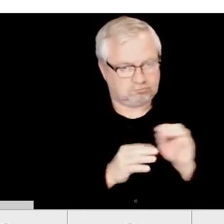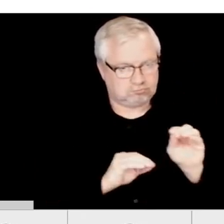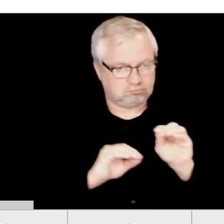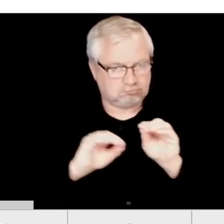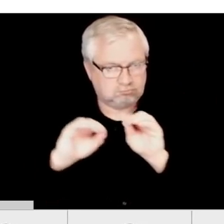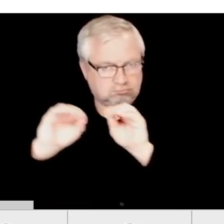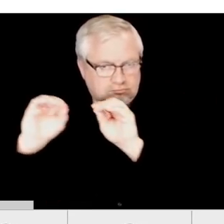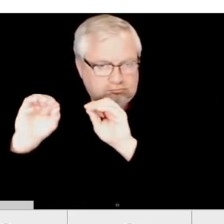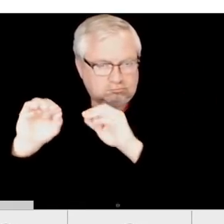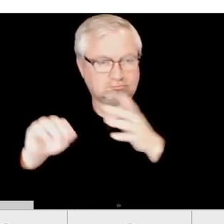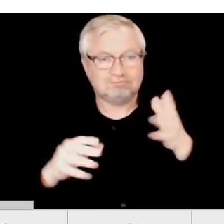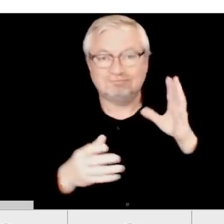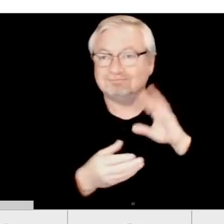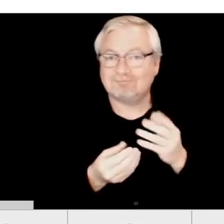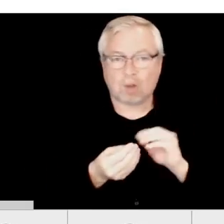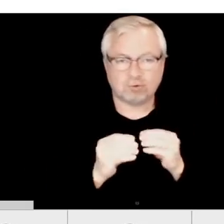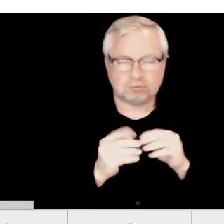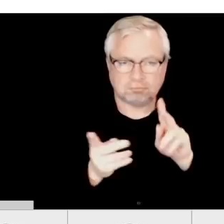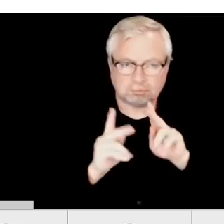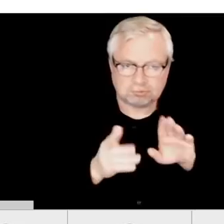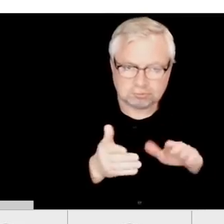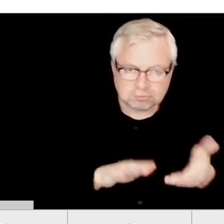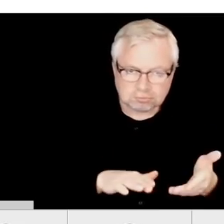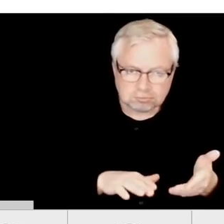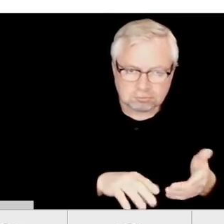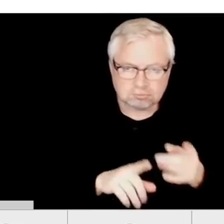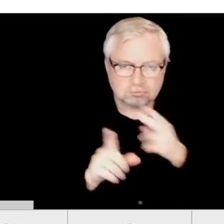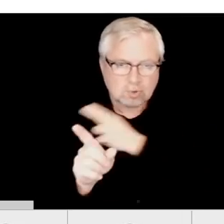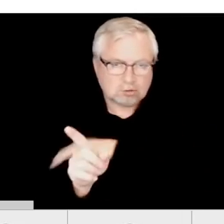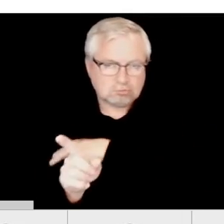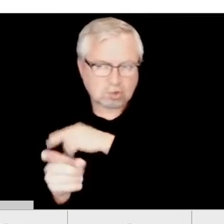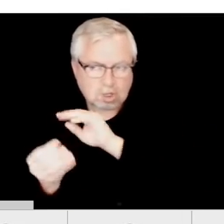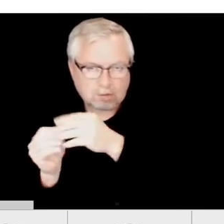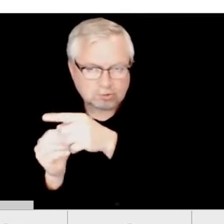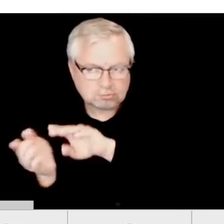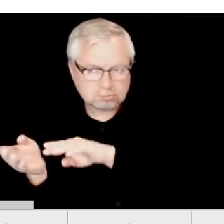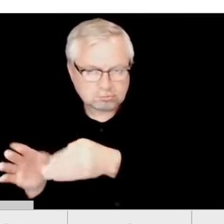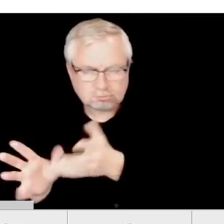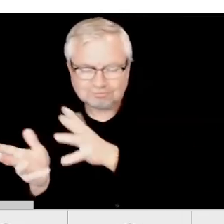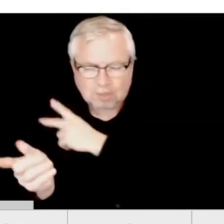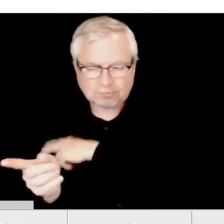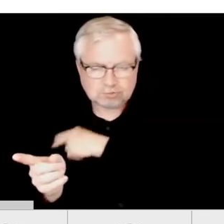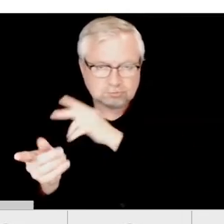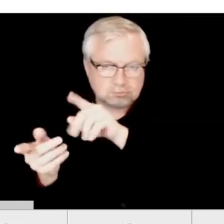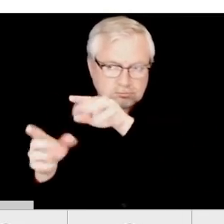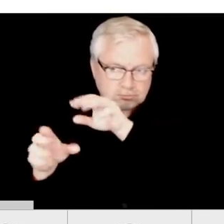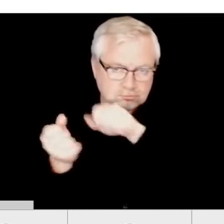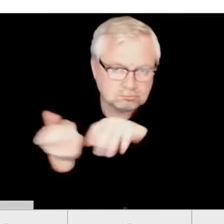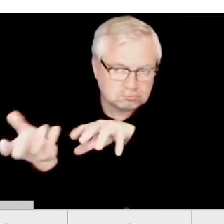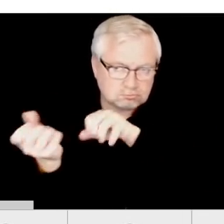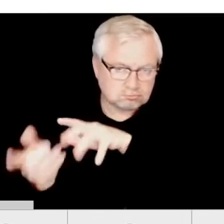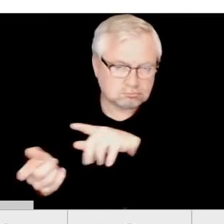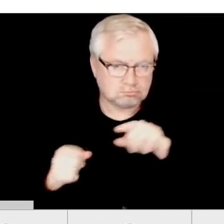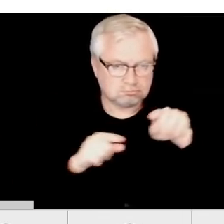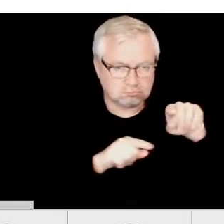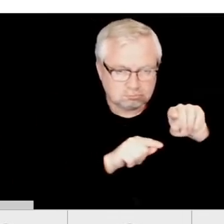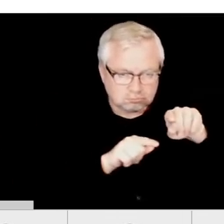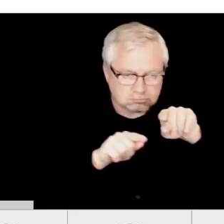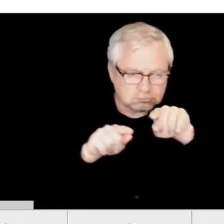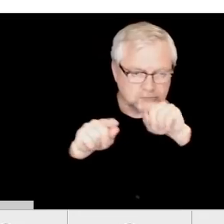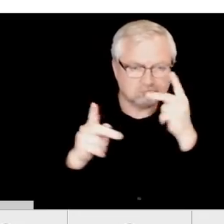includes both patients in the hospital and who are in the ICU and who require